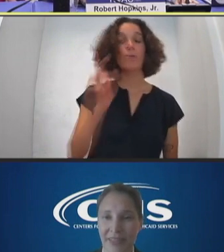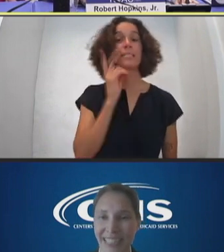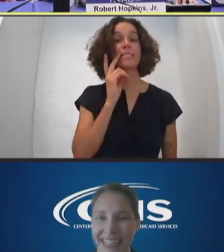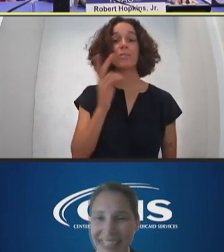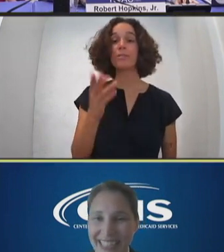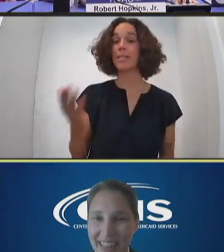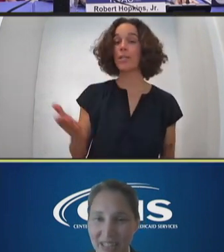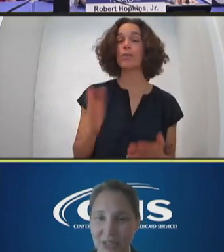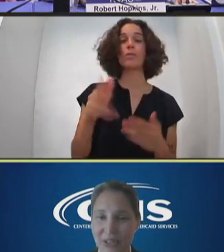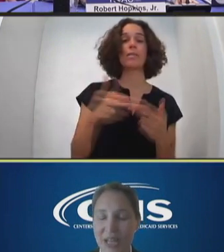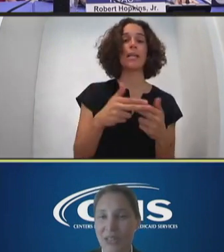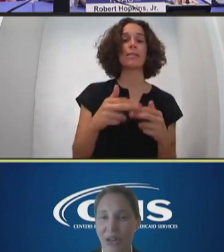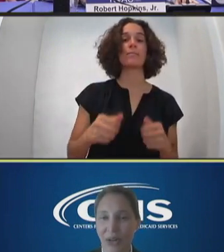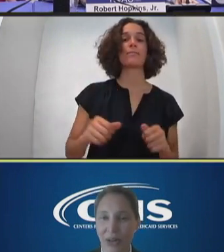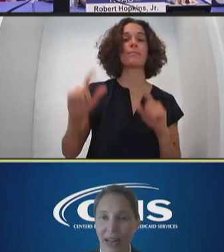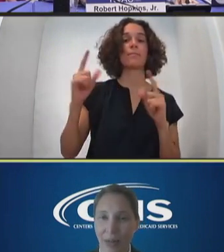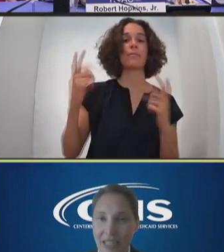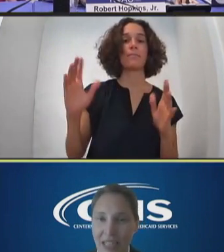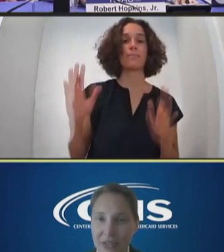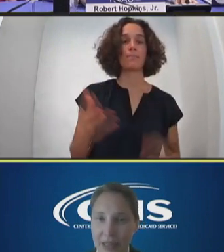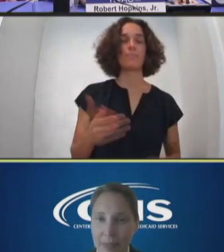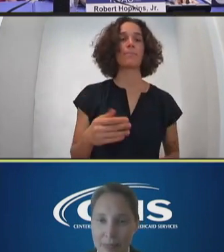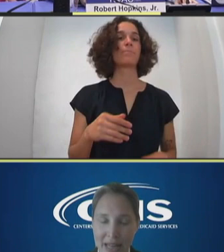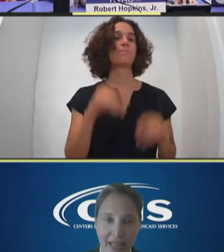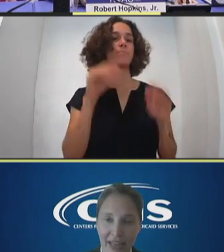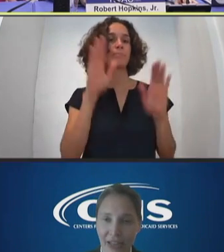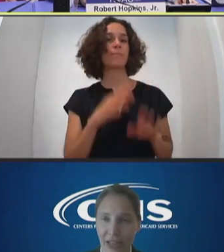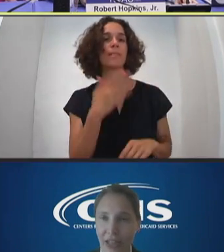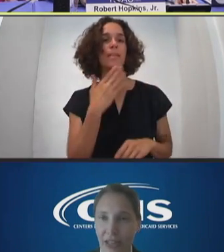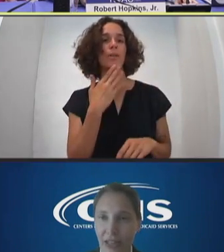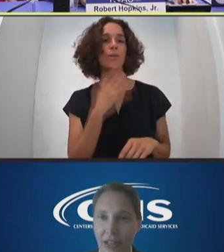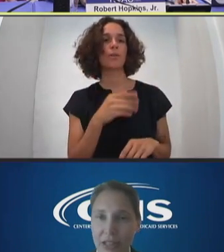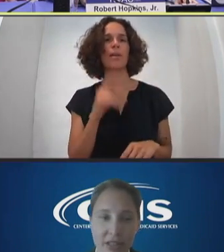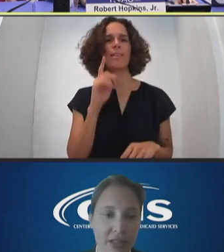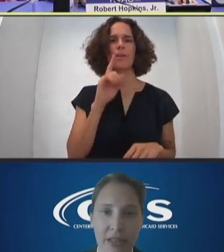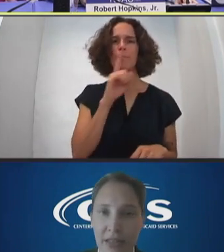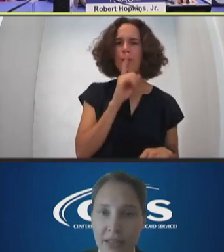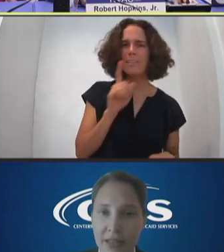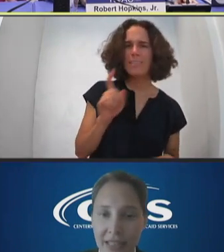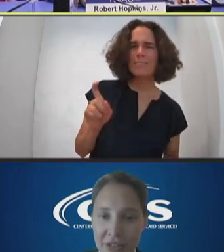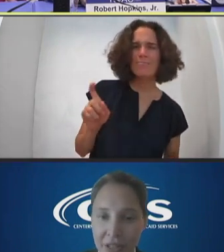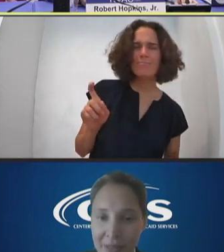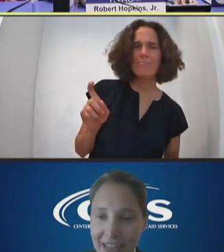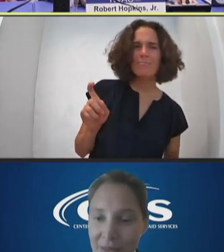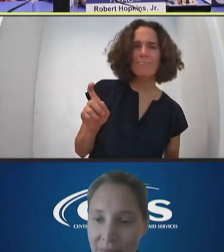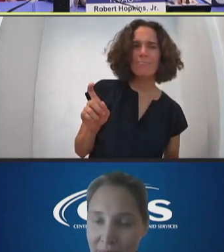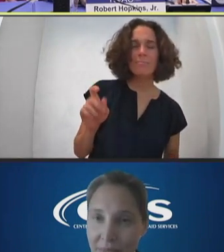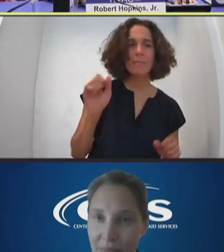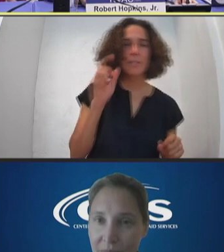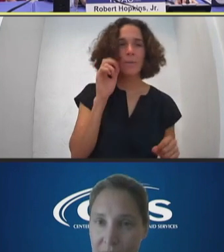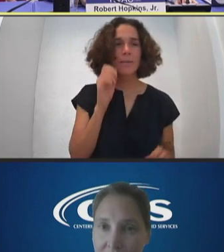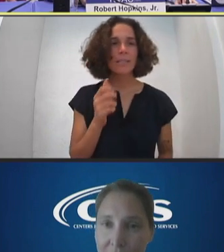Susan Janeczko: Fantastic. Thank you. So, I'll be covering -- Robert Hopkins: I think you're muted. Susan Janeczko: Can you hear me now?